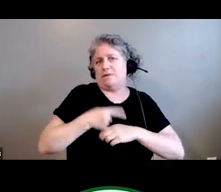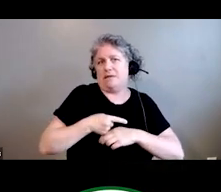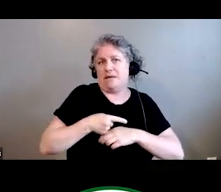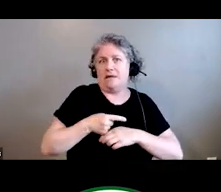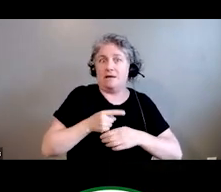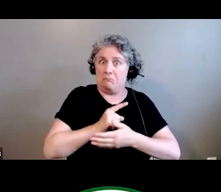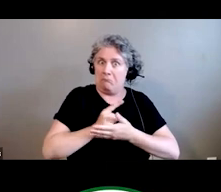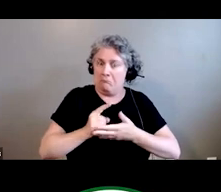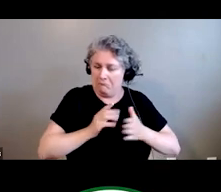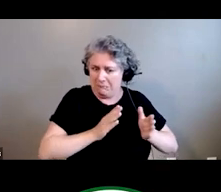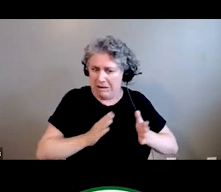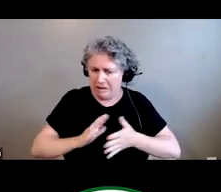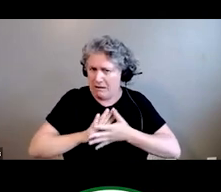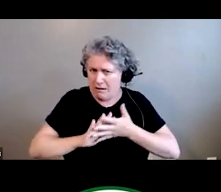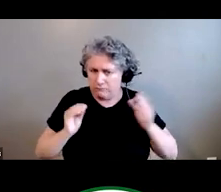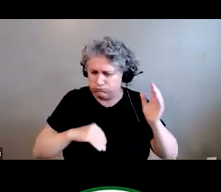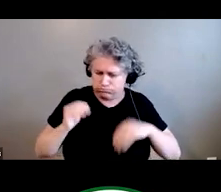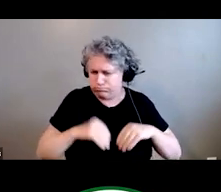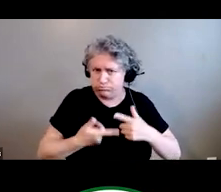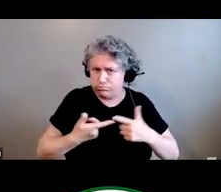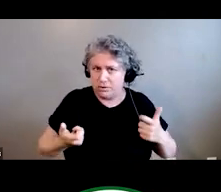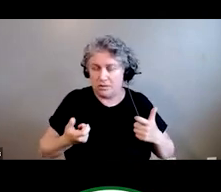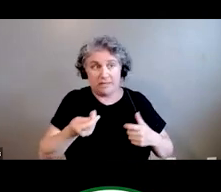you know, some of the trails have experienced washouts.